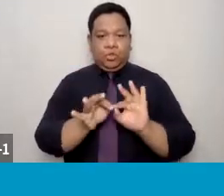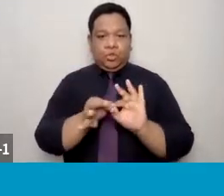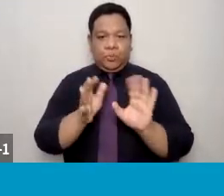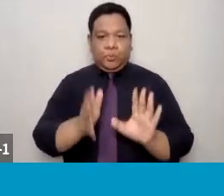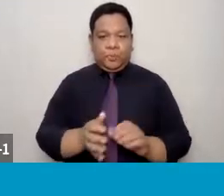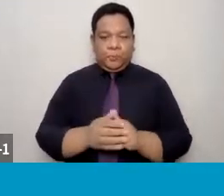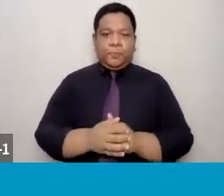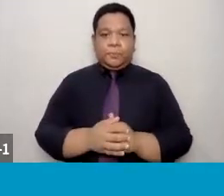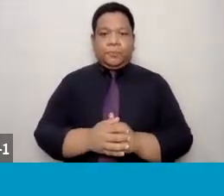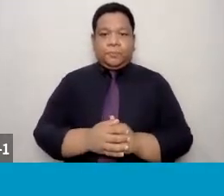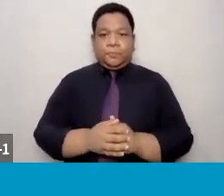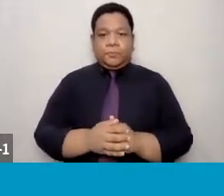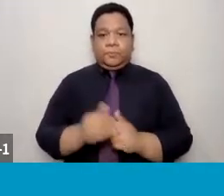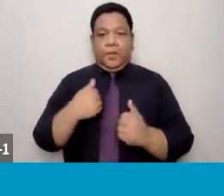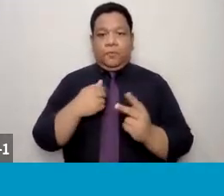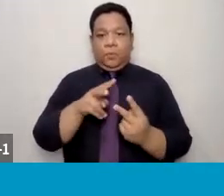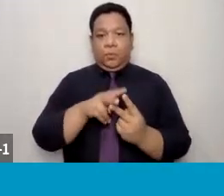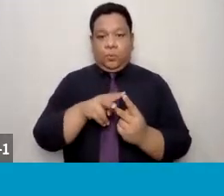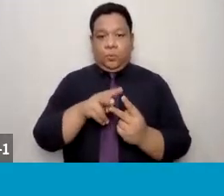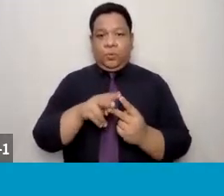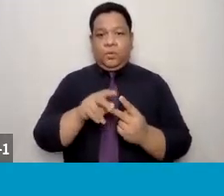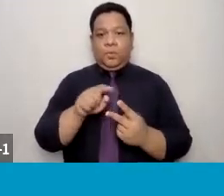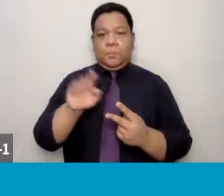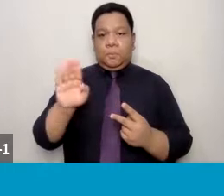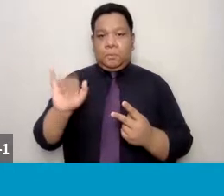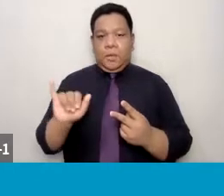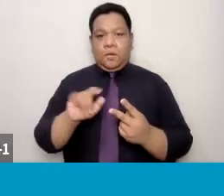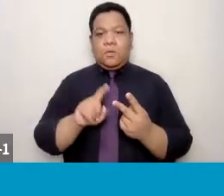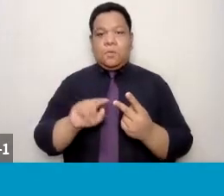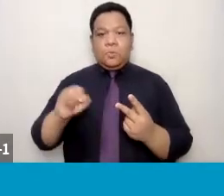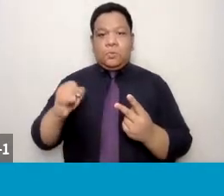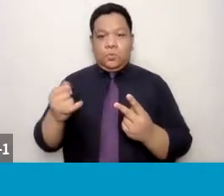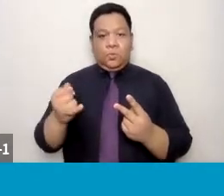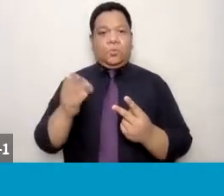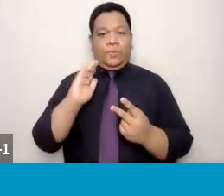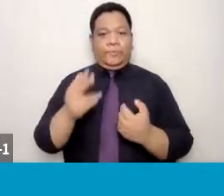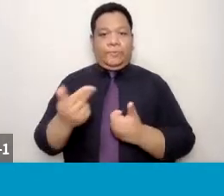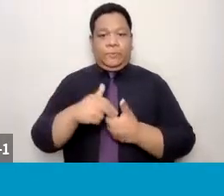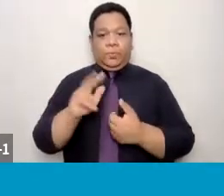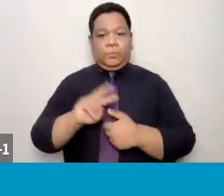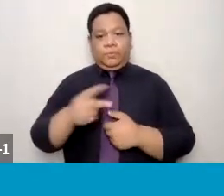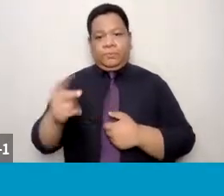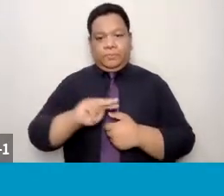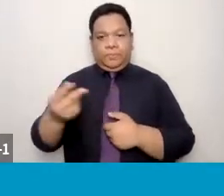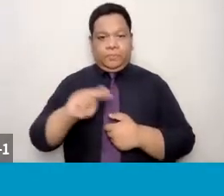We have two interpreters, Bay and Jojo, and they will take turns to interpret for us.